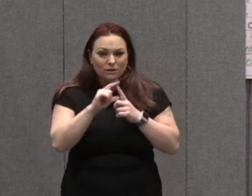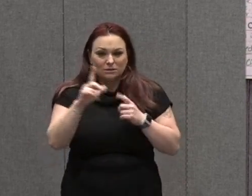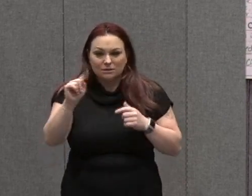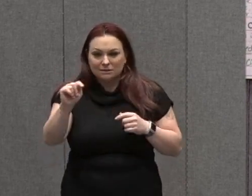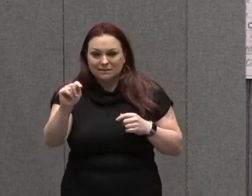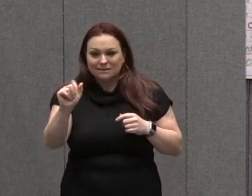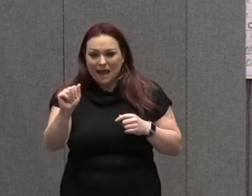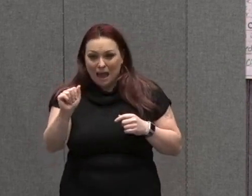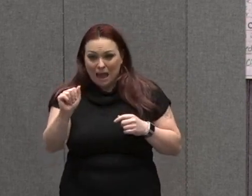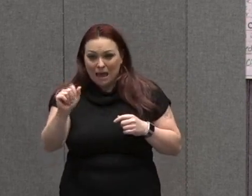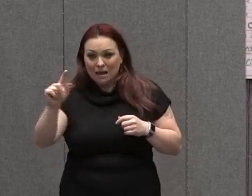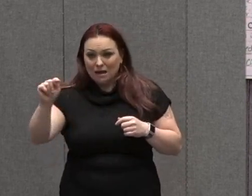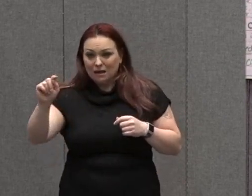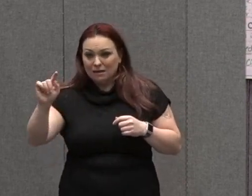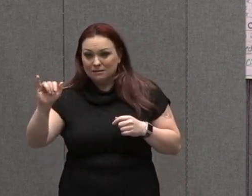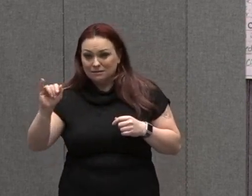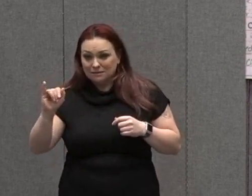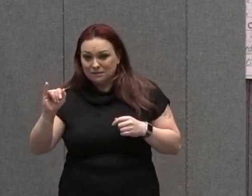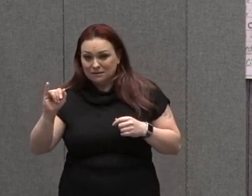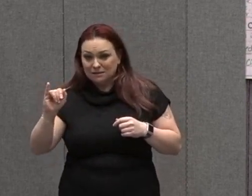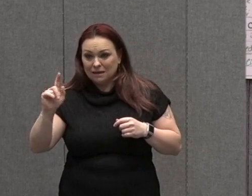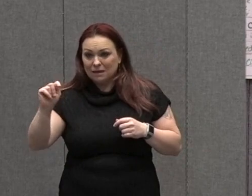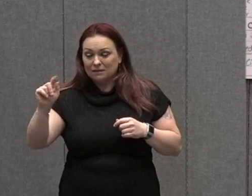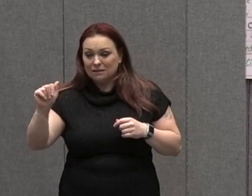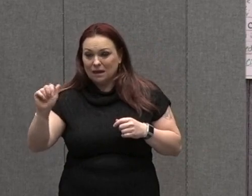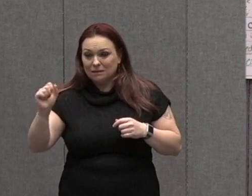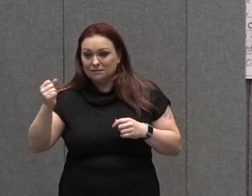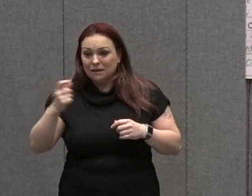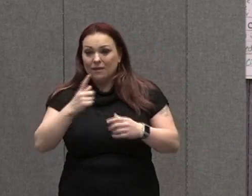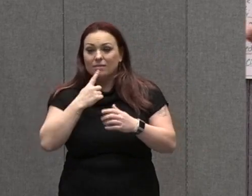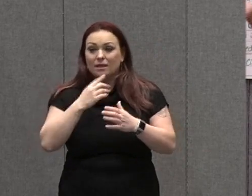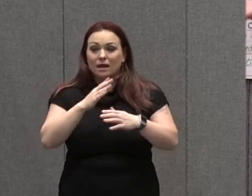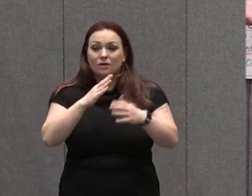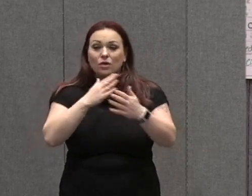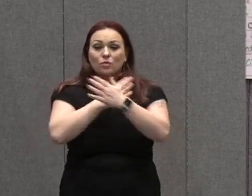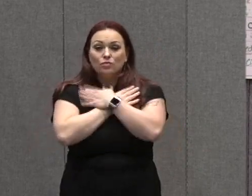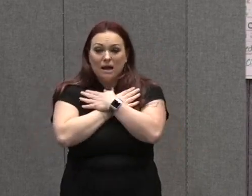we have a-- What is that thing? A rest. So you're quiet for one beat.